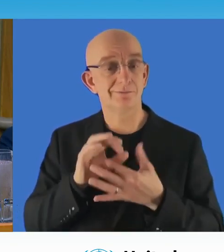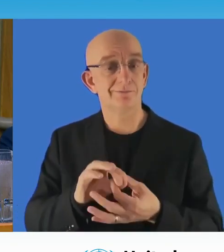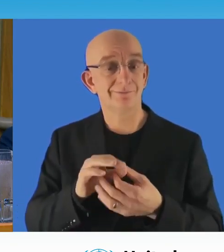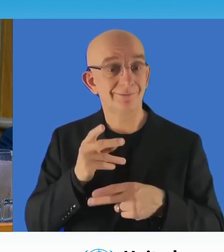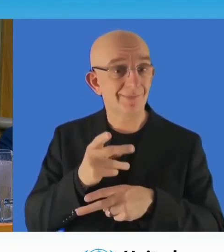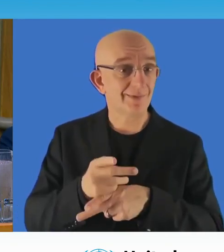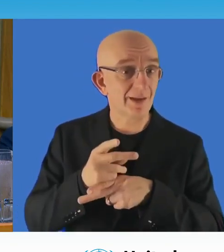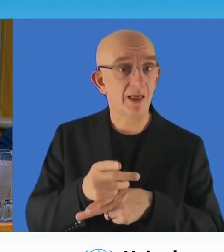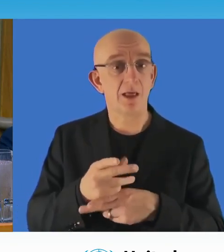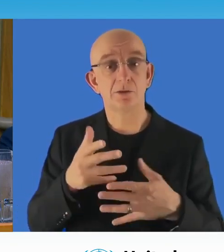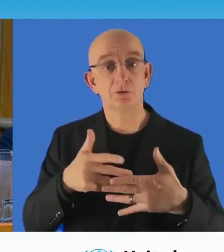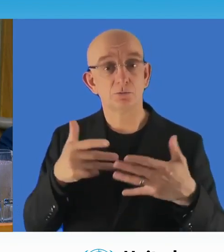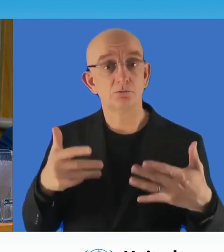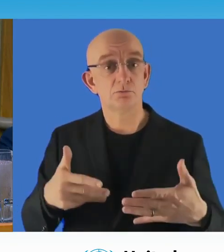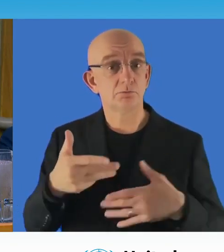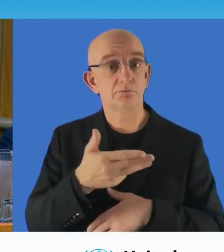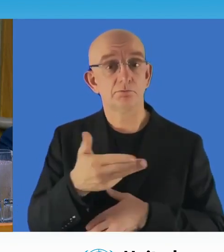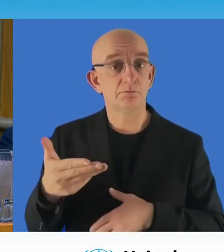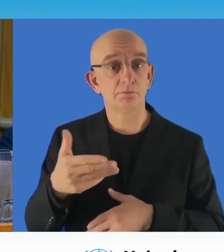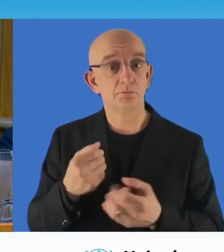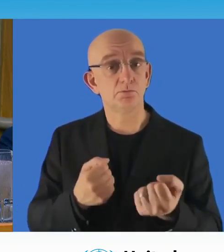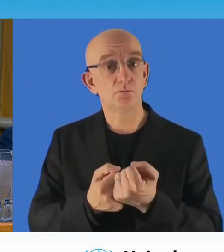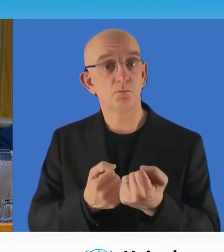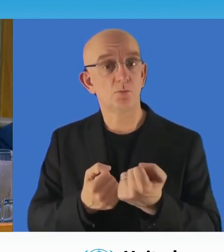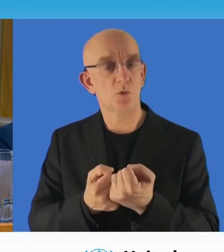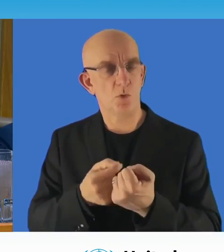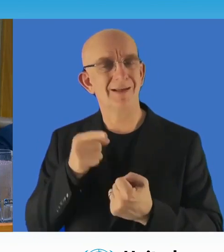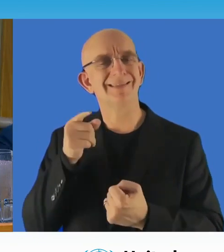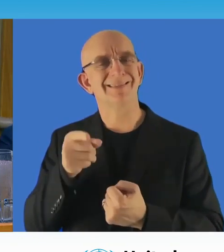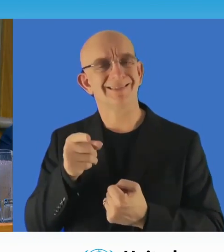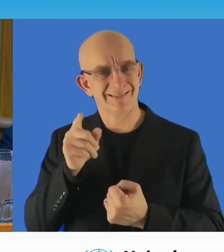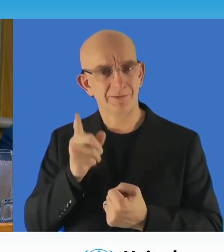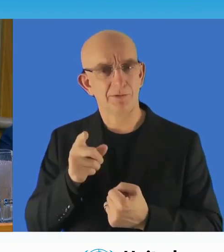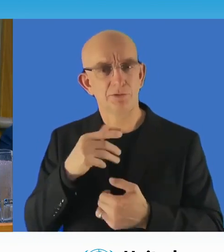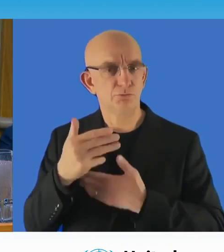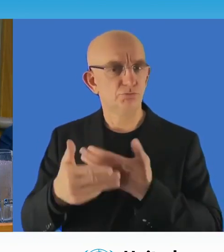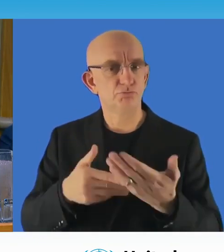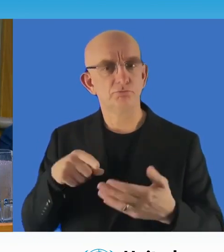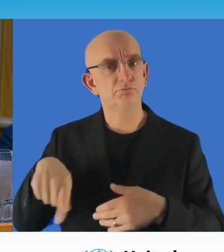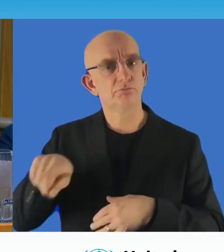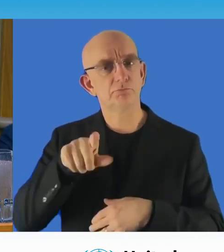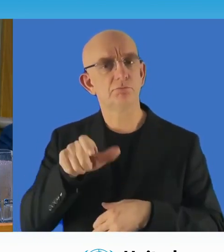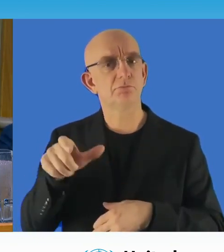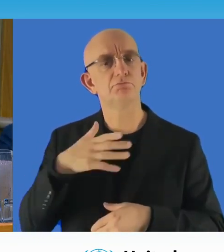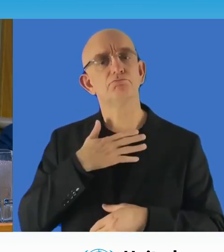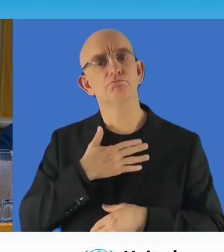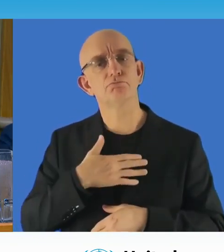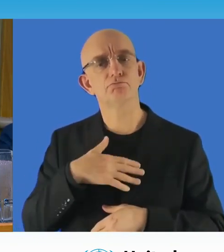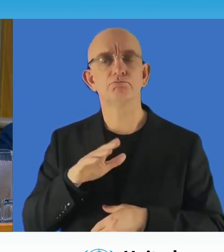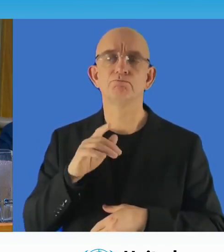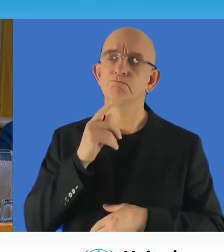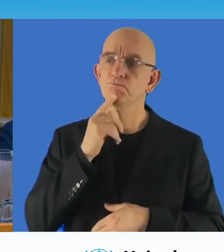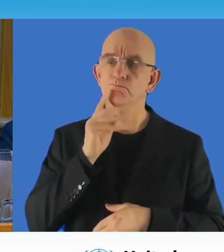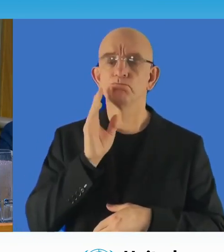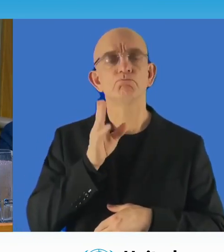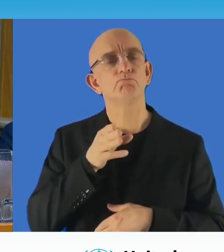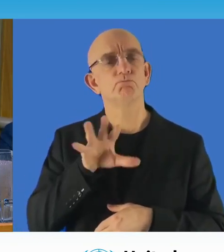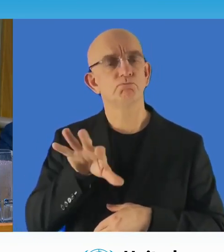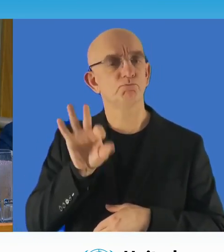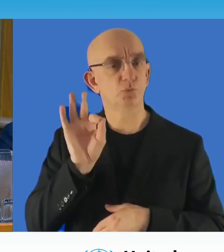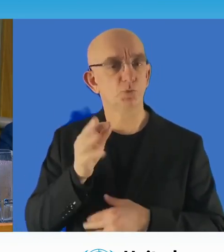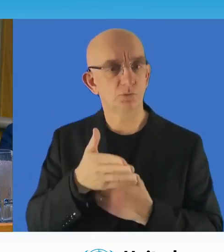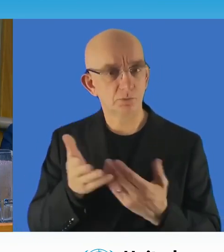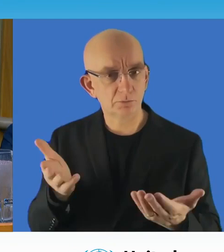persons with disabilities enabling them to act with agency and live independently as such they